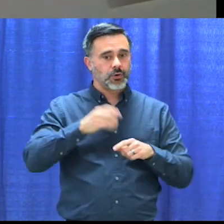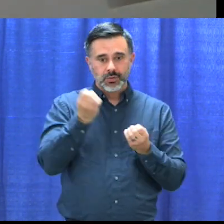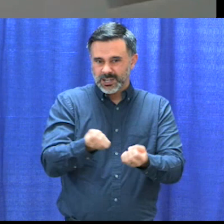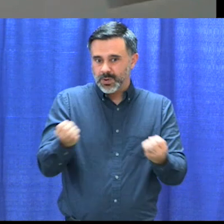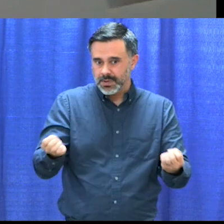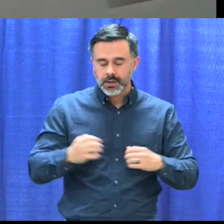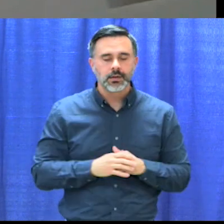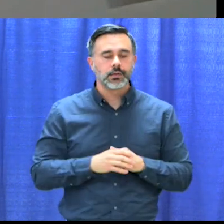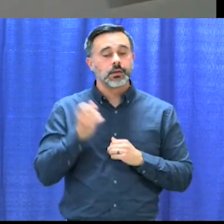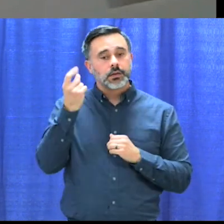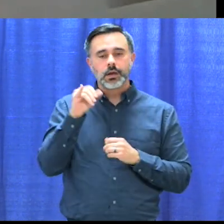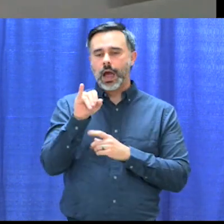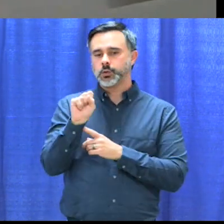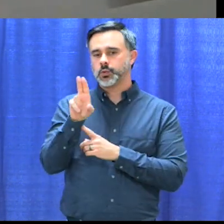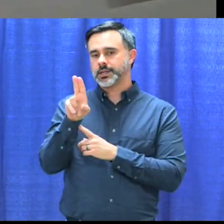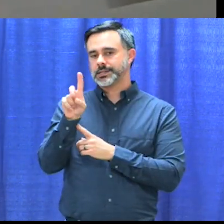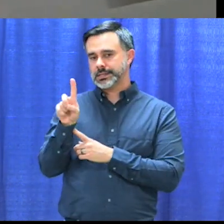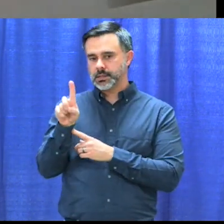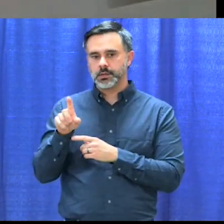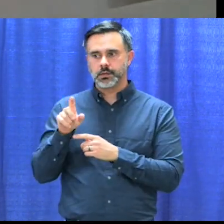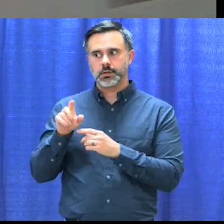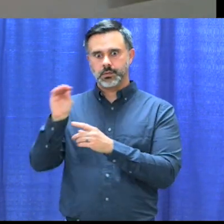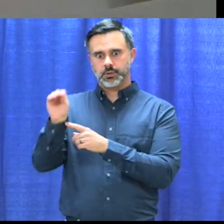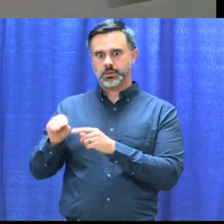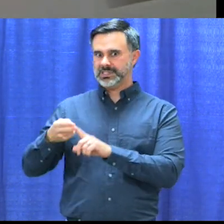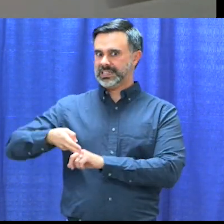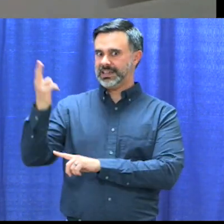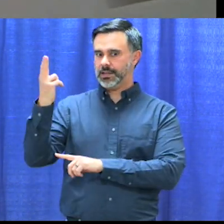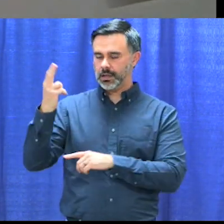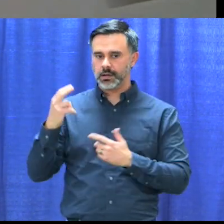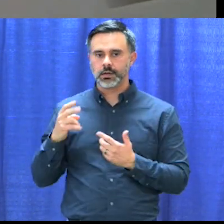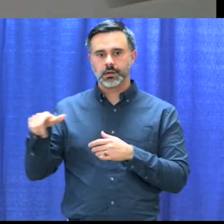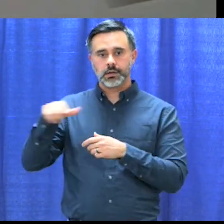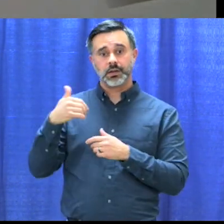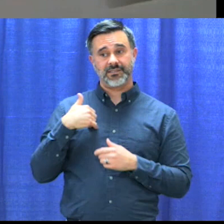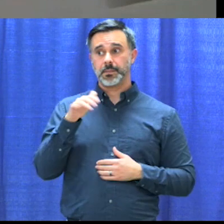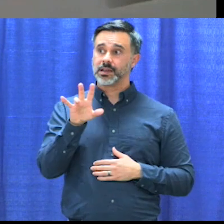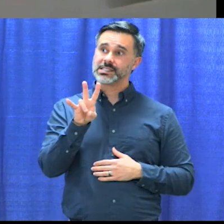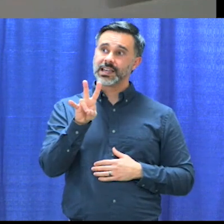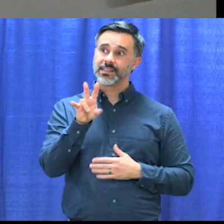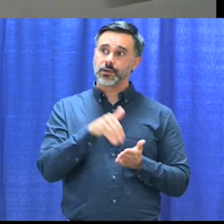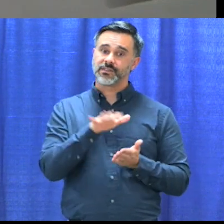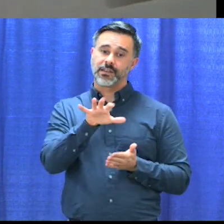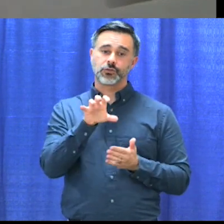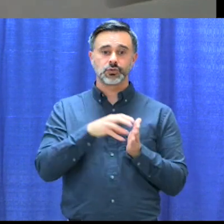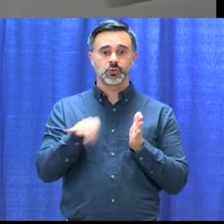IUSD the percentage is significant right now and IUSD there are roughly 7,500 students